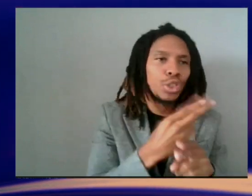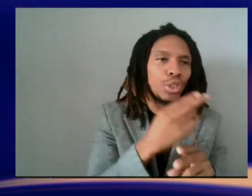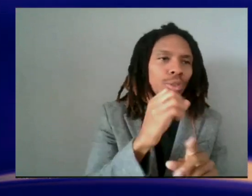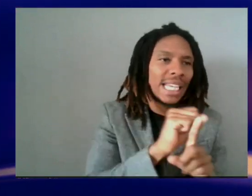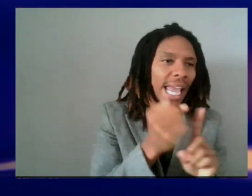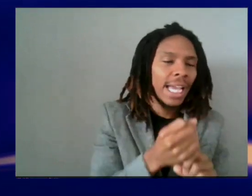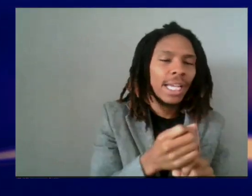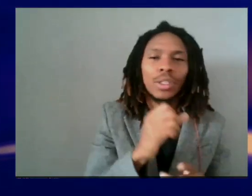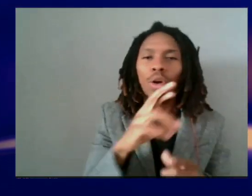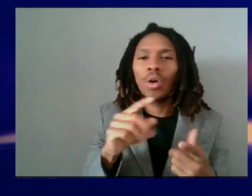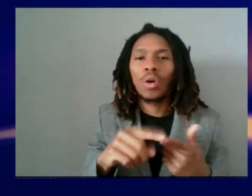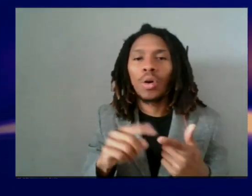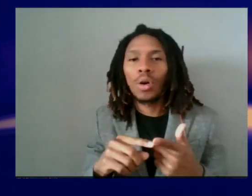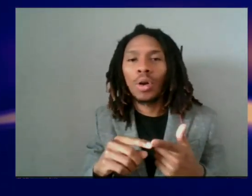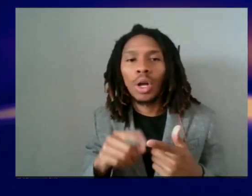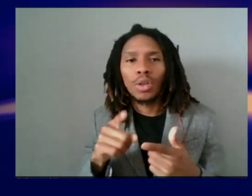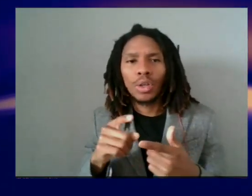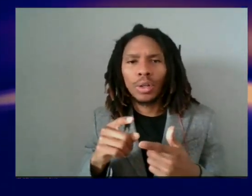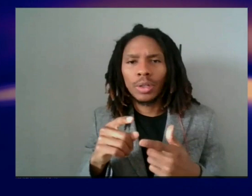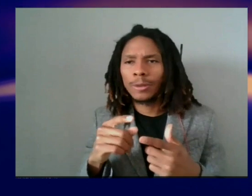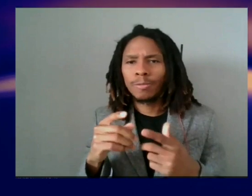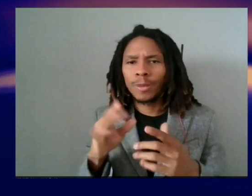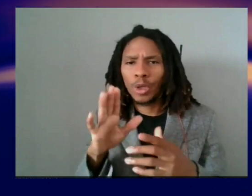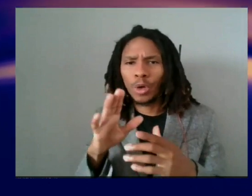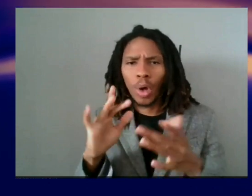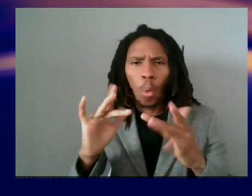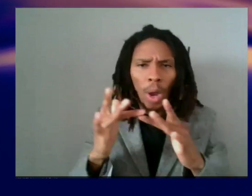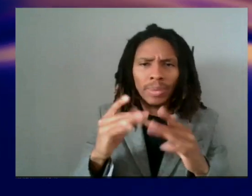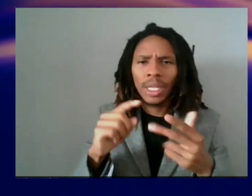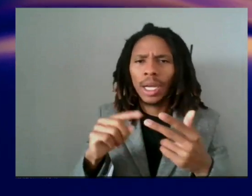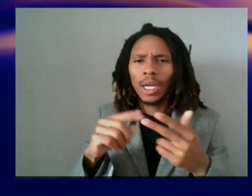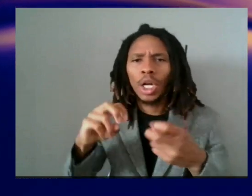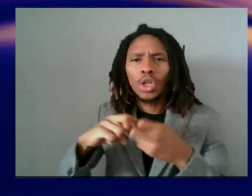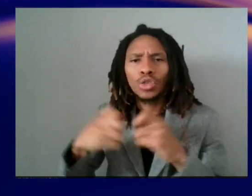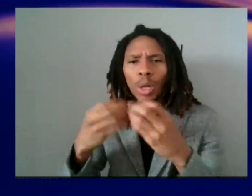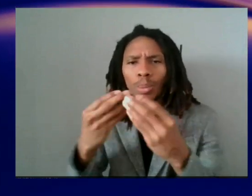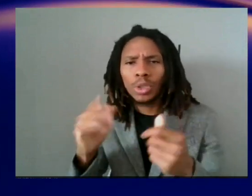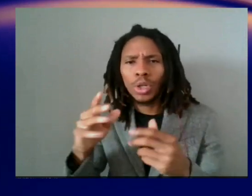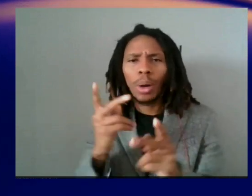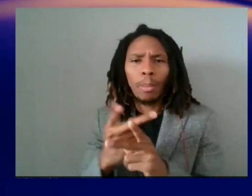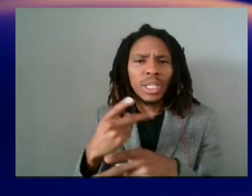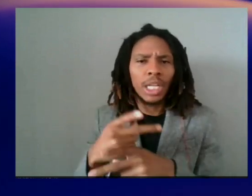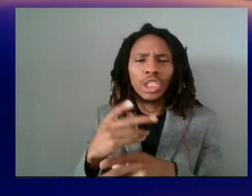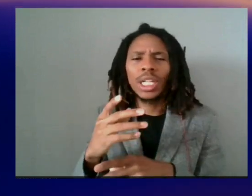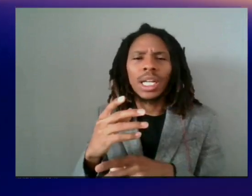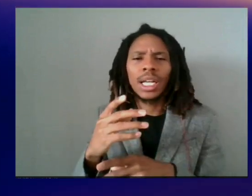if you're powering your websites or if you're troubleshooting your production applications and you're waiting through a lot of log data